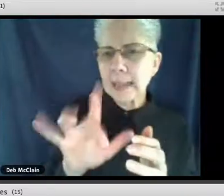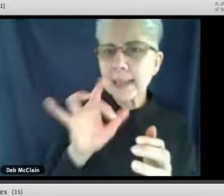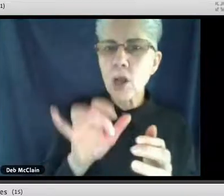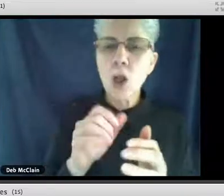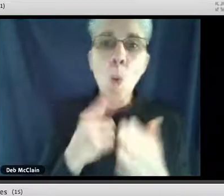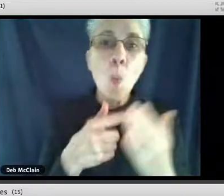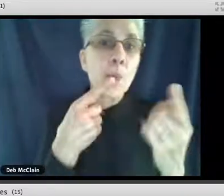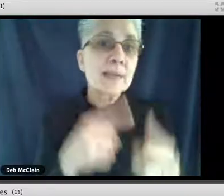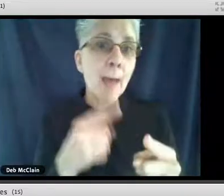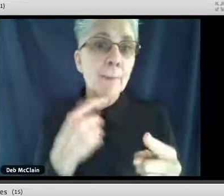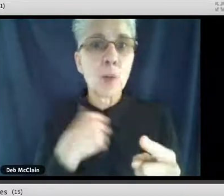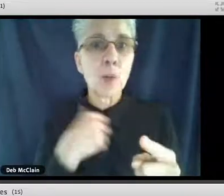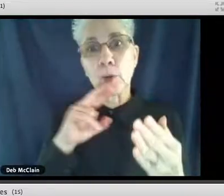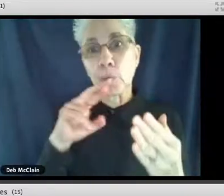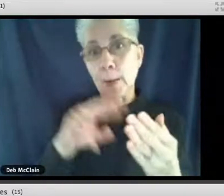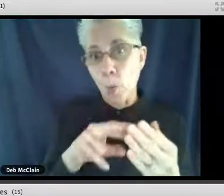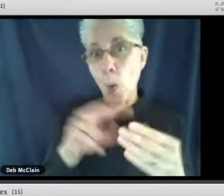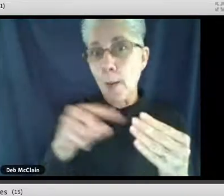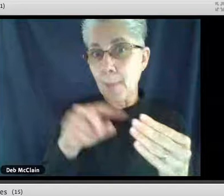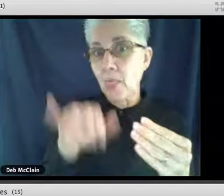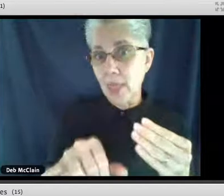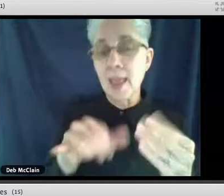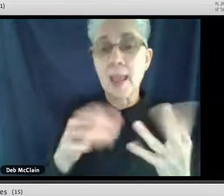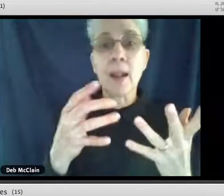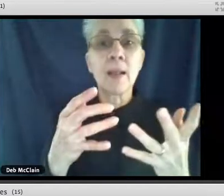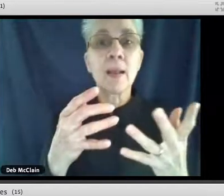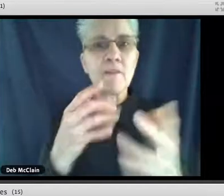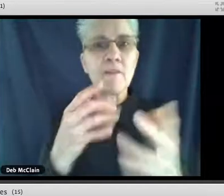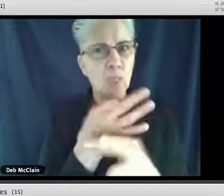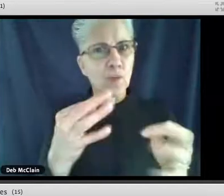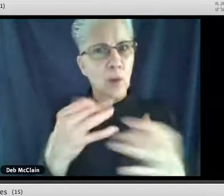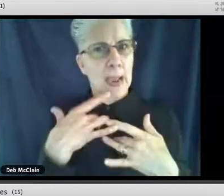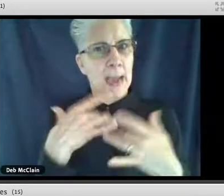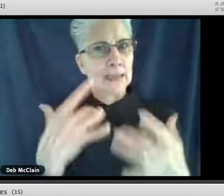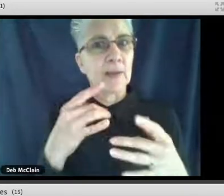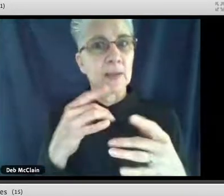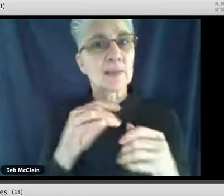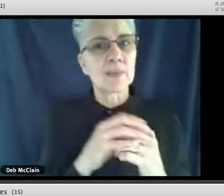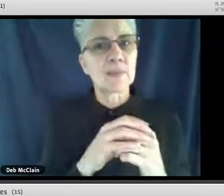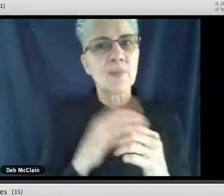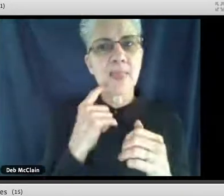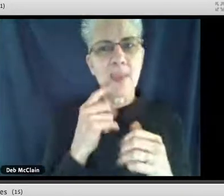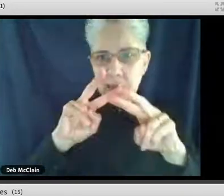We could get a report for those free activities for the state, and we could do things like that.